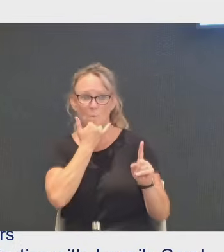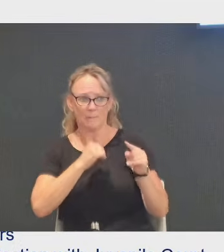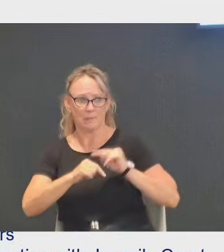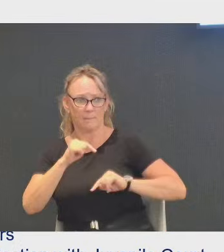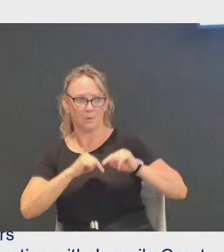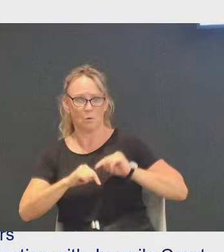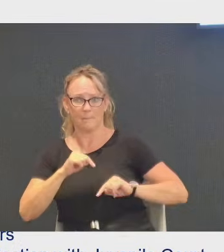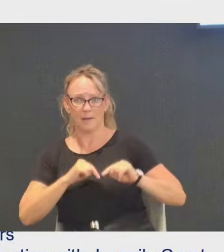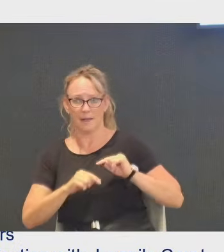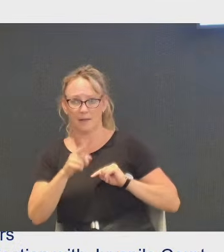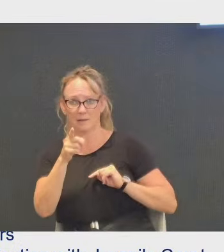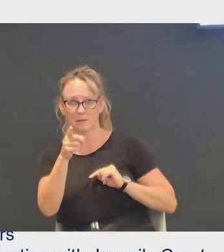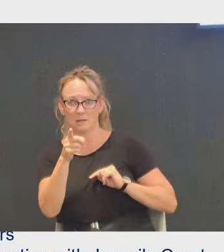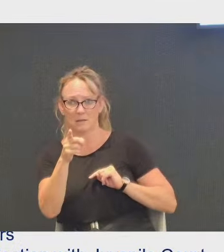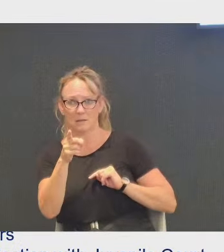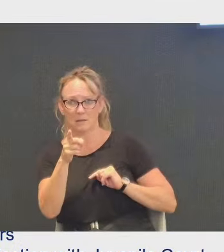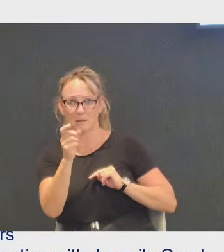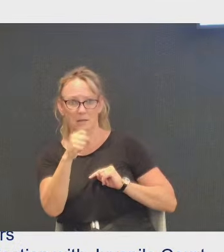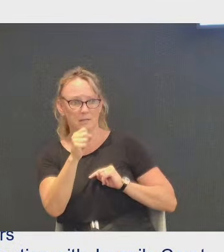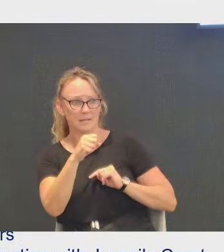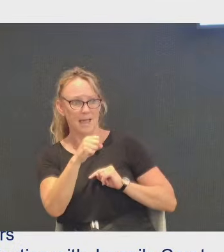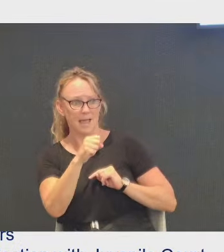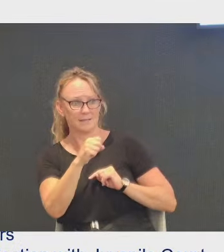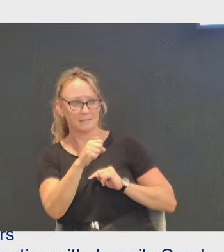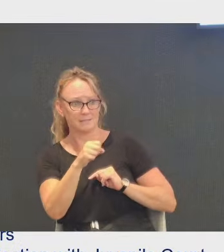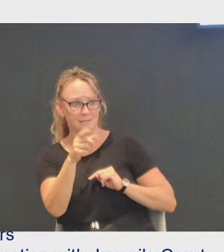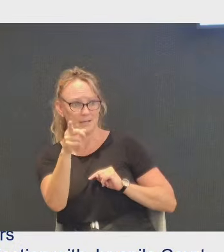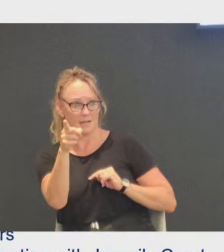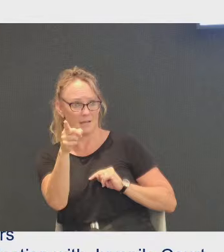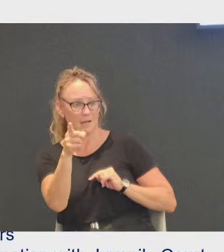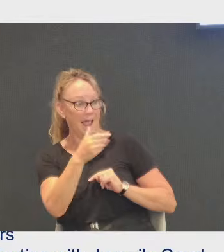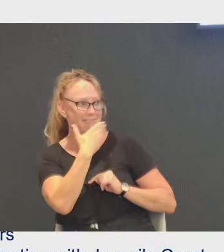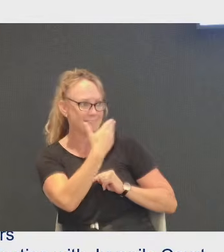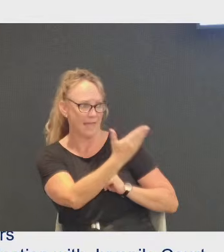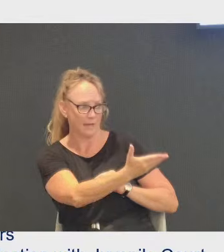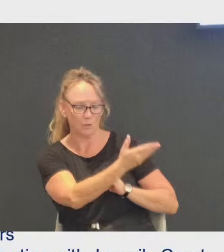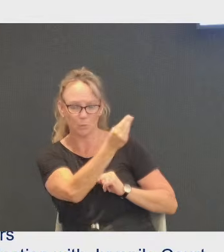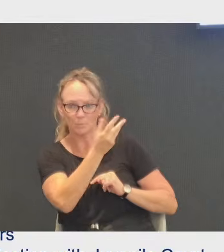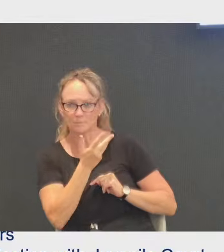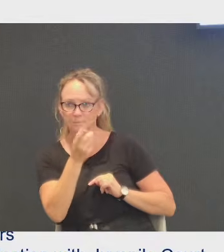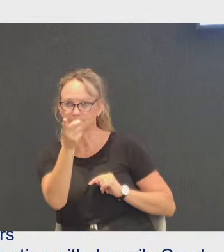This here. Yeah. Yeah. Yeah. So this and and thank you for catching that as well. this is a